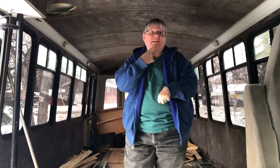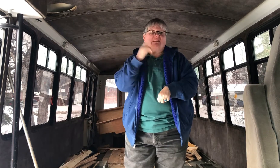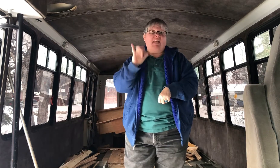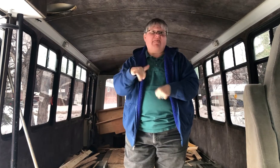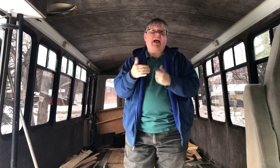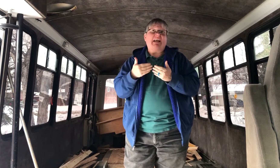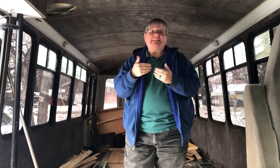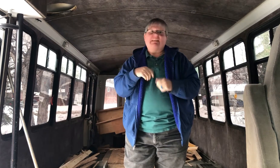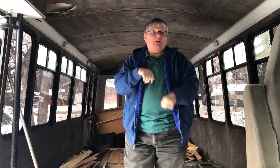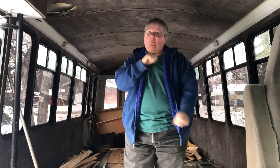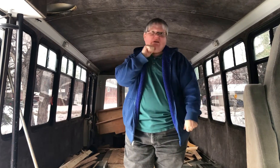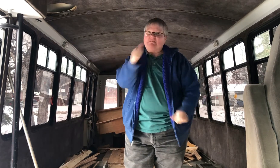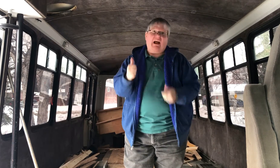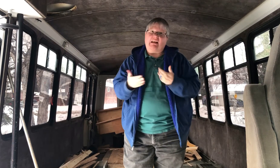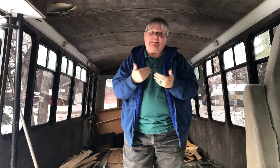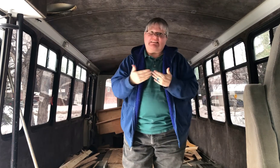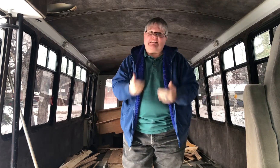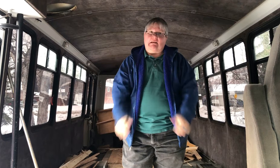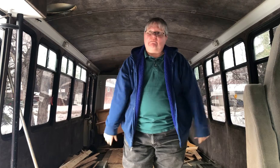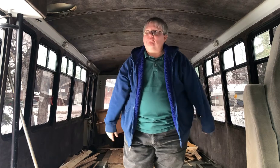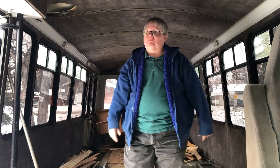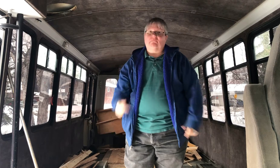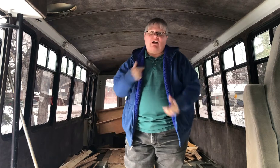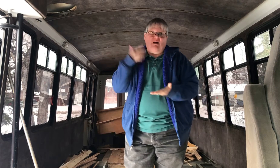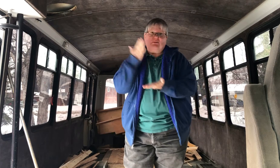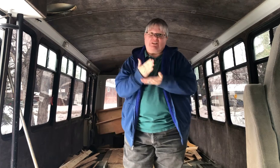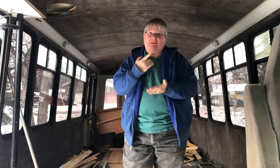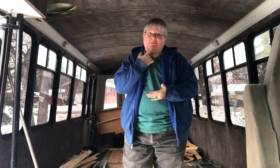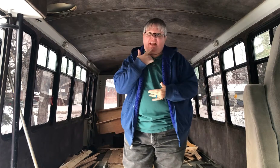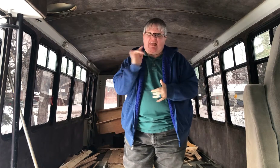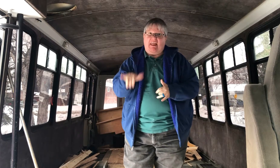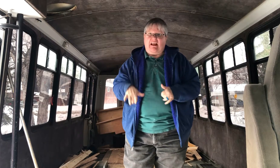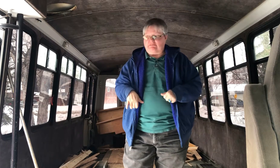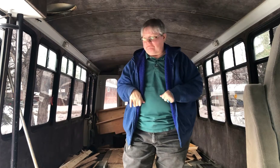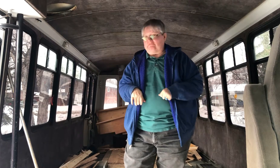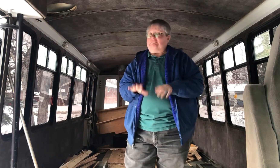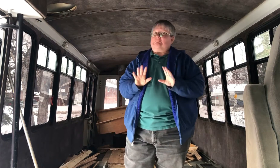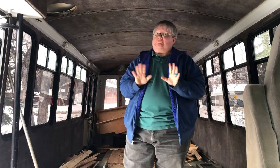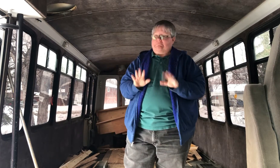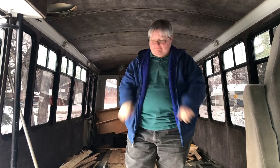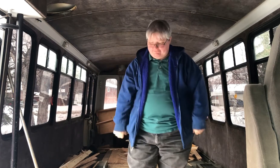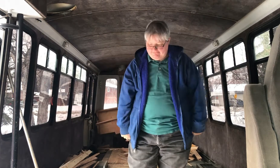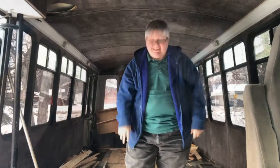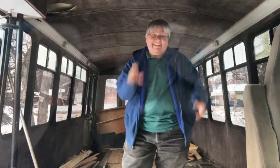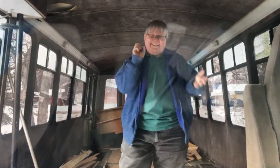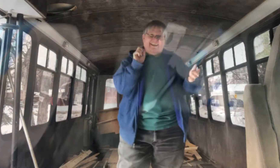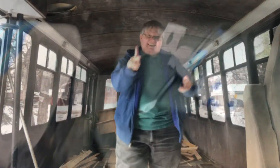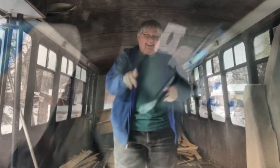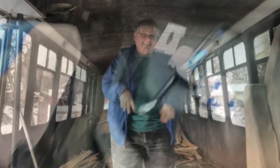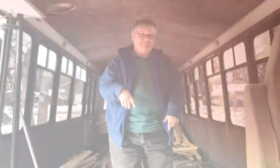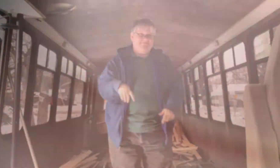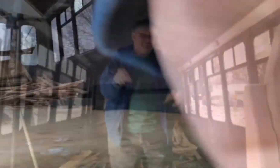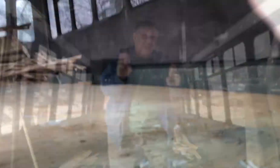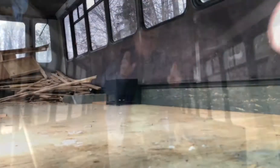Now I said easy before, and it wasn't easy. I'm gonna stop saying that. *laugh* Okay